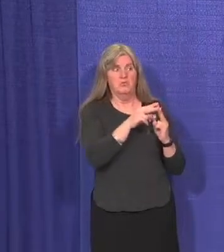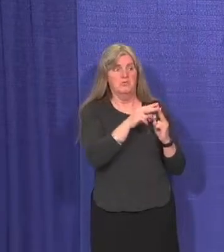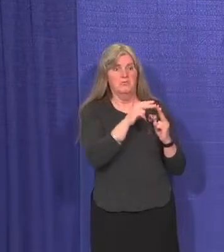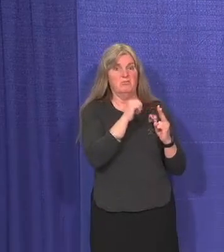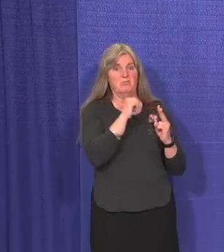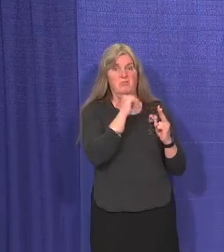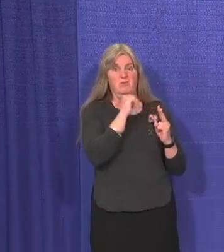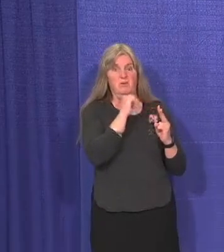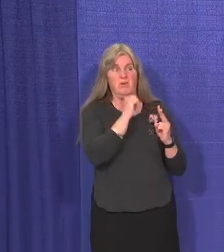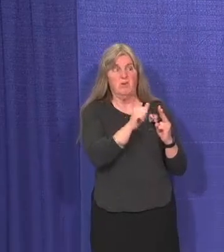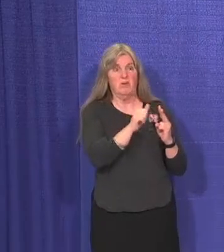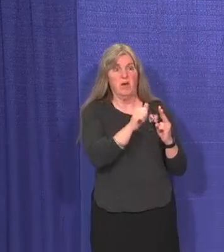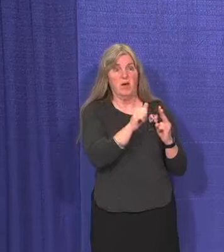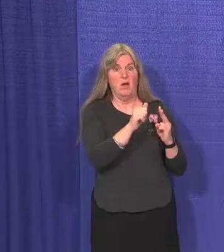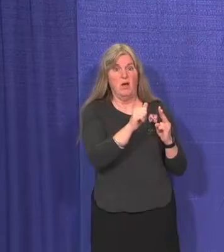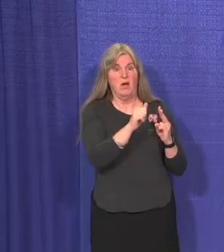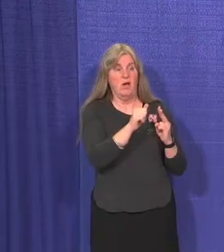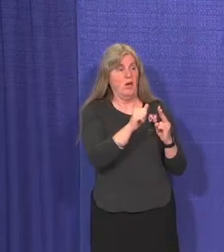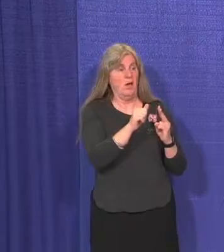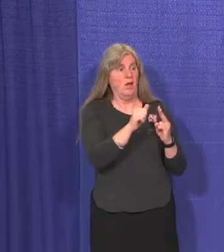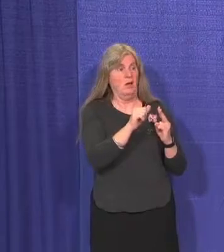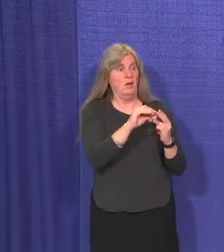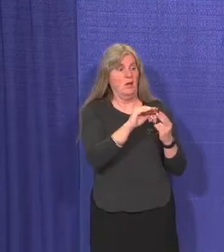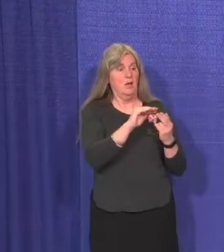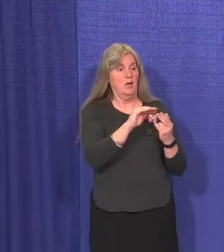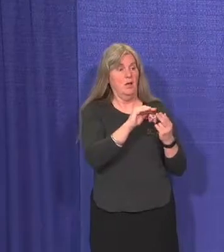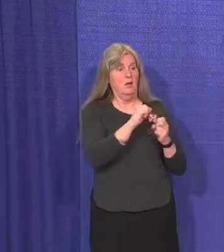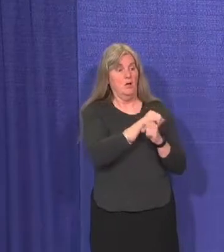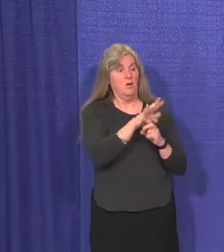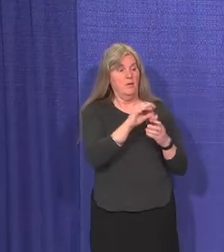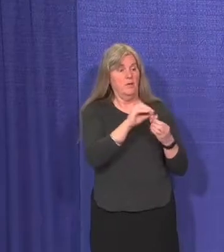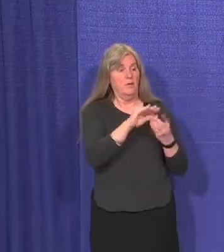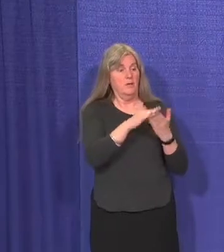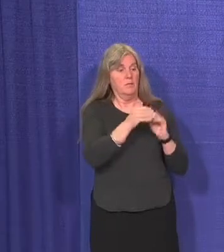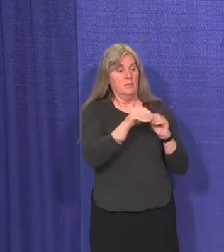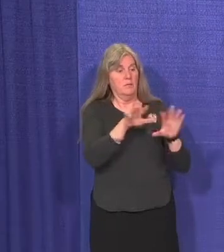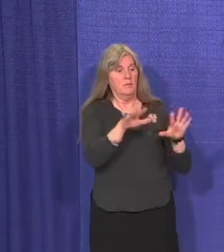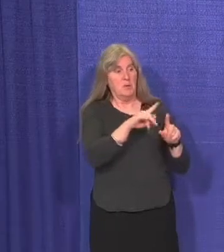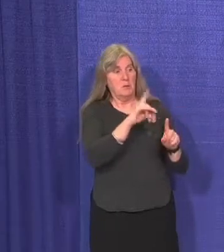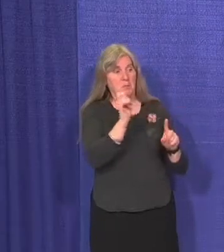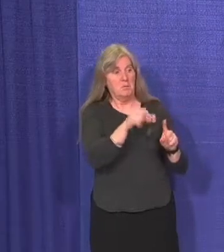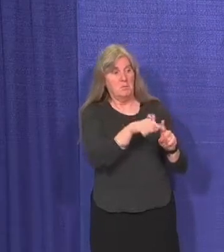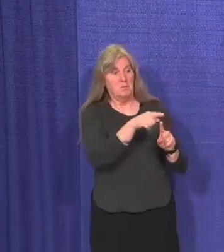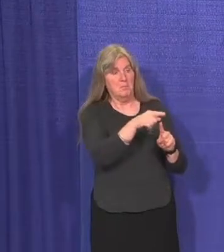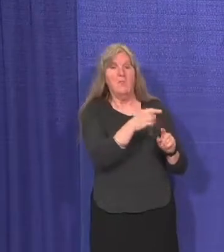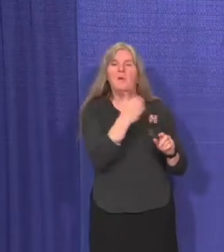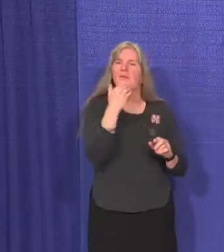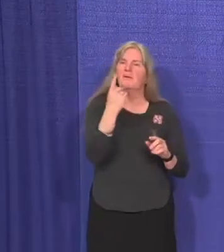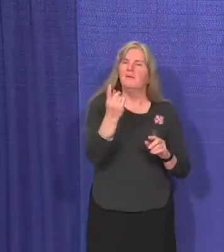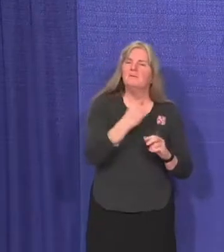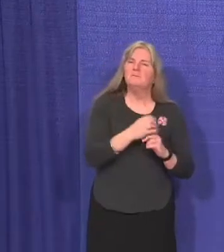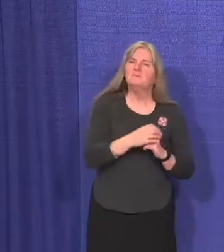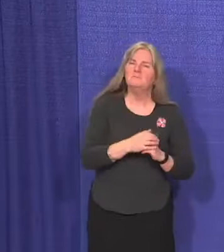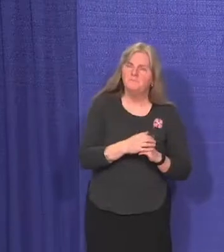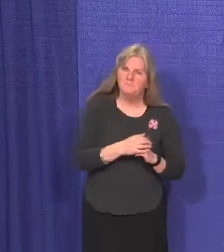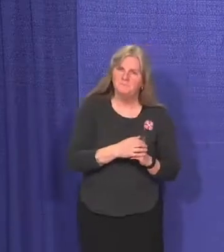infection, and I'm wondering why we haven't heard anything more